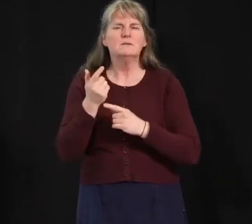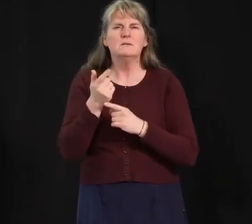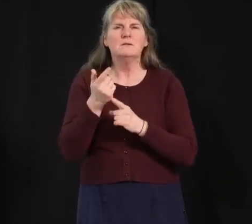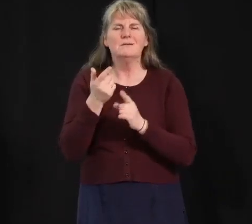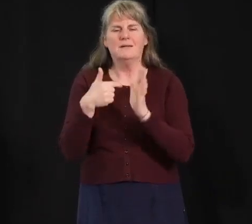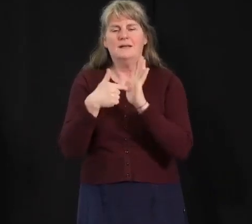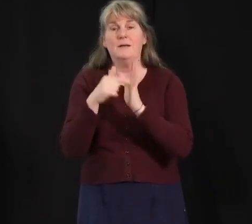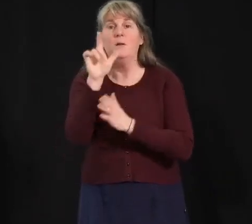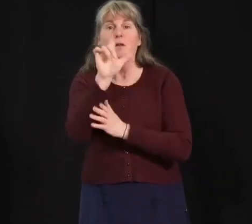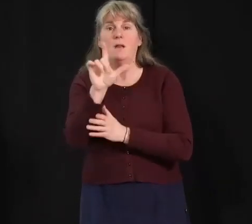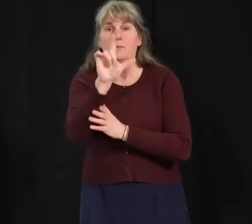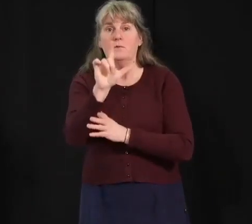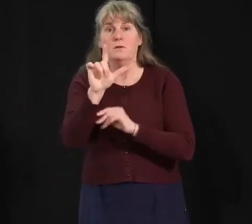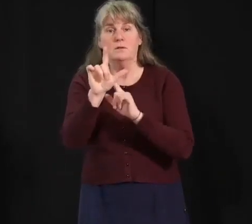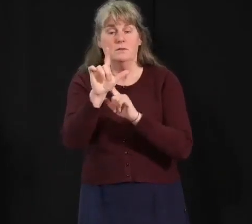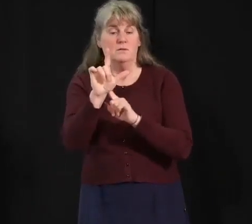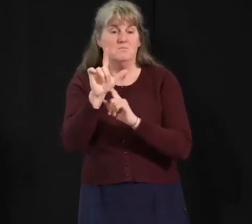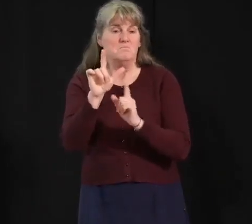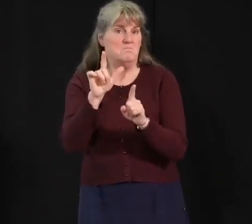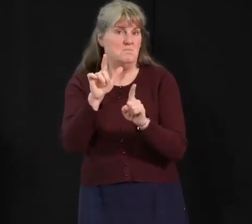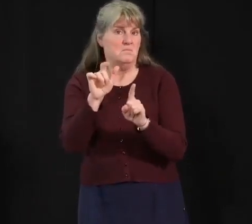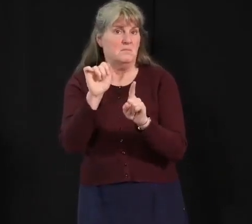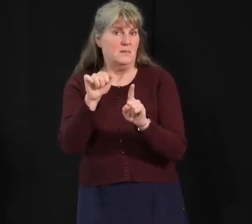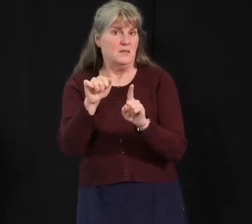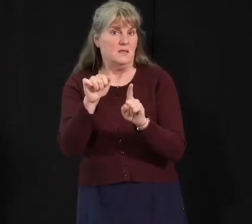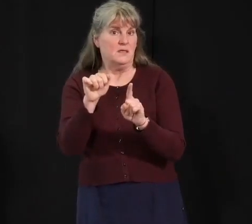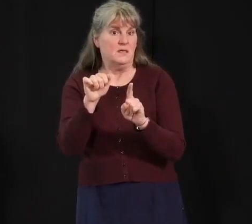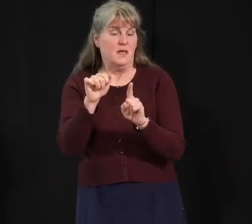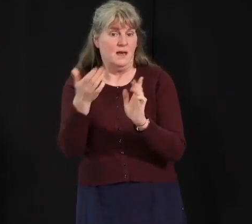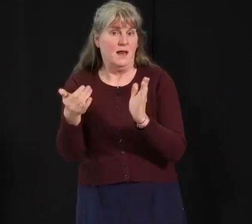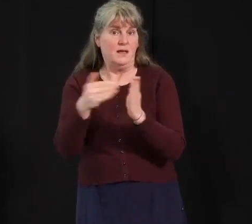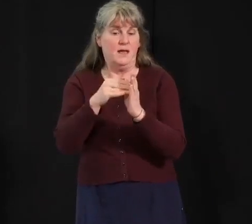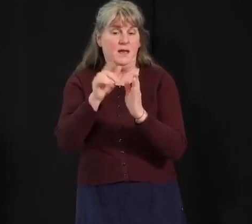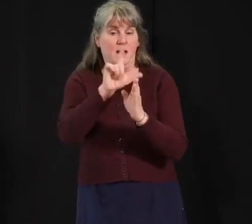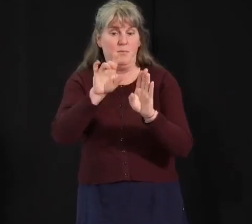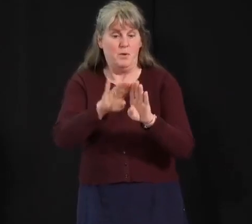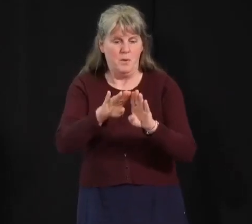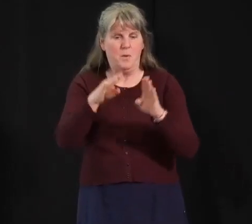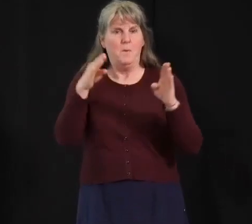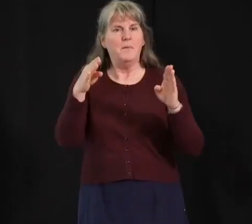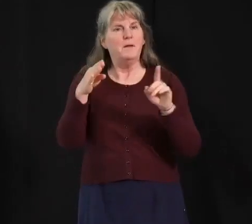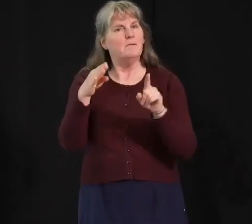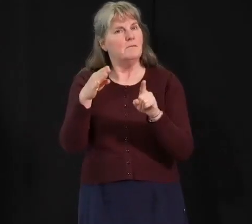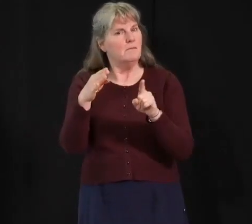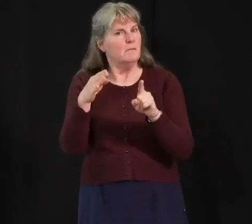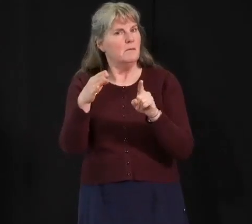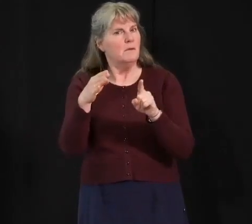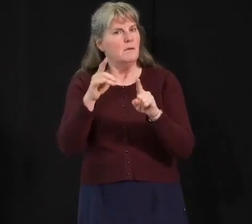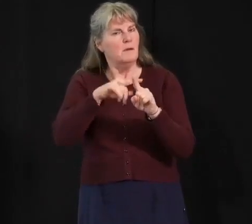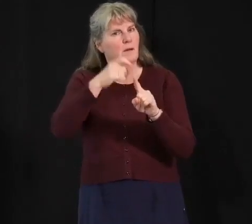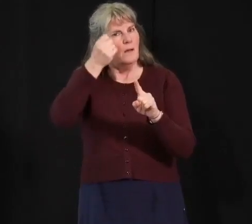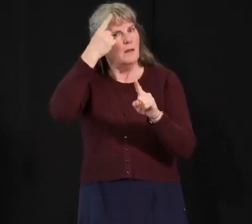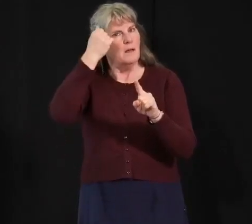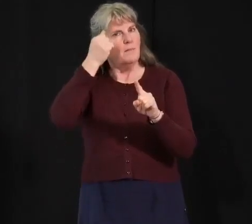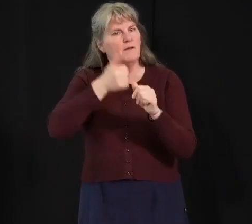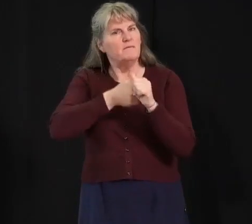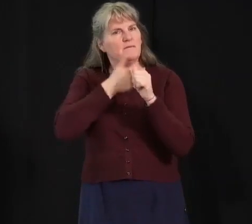recreational facilities. Some cultural activities or